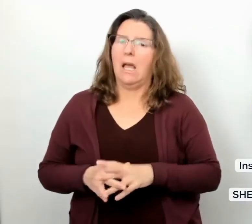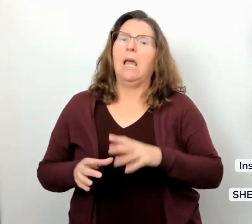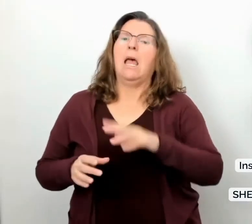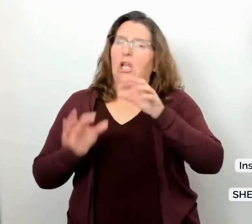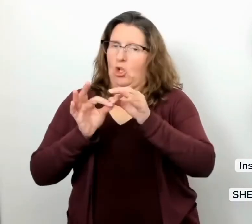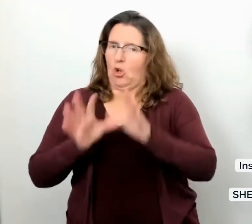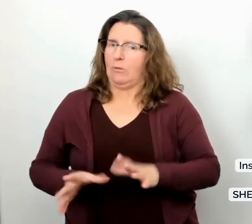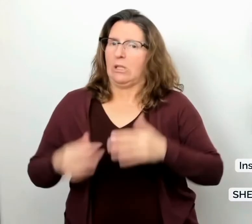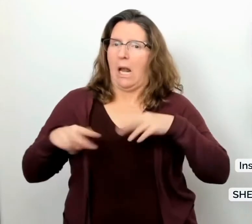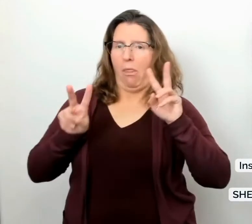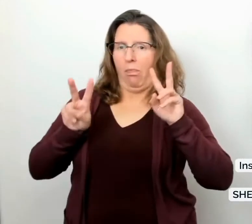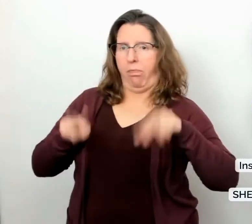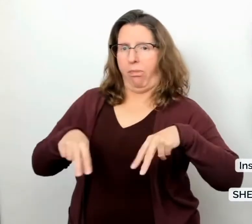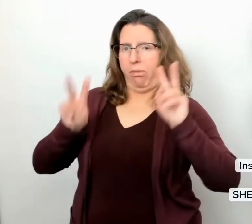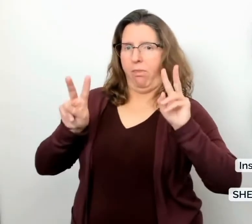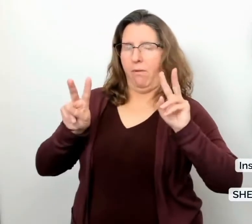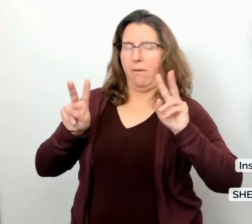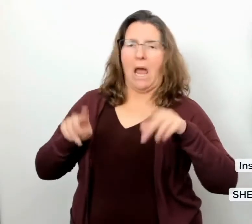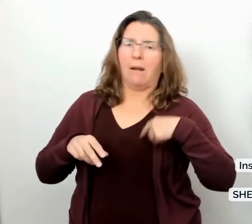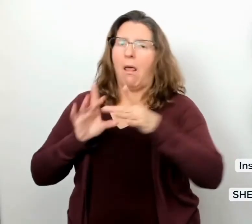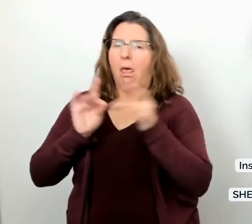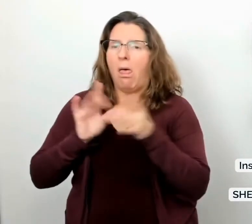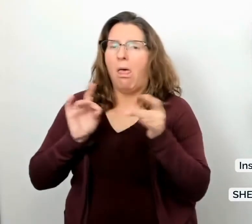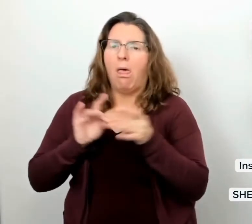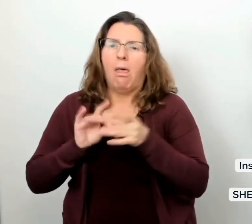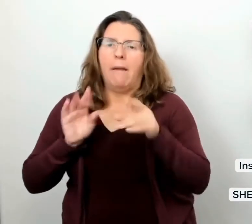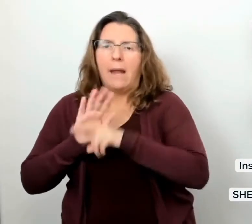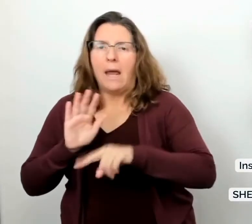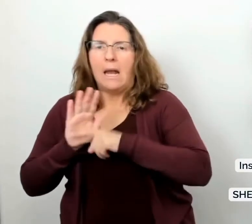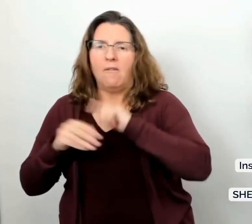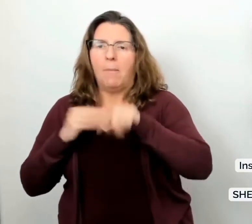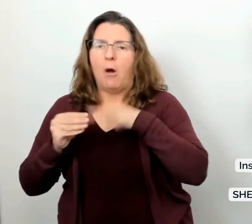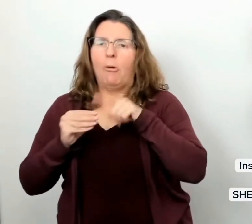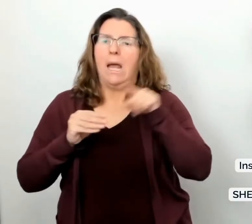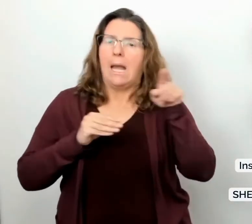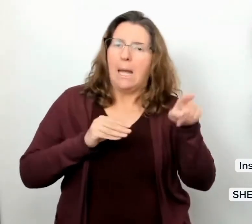She embraced the deficit model framework, felt the students were inferior.